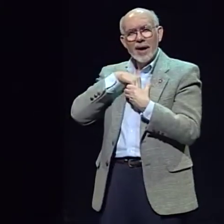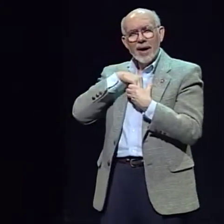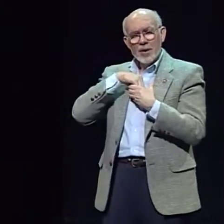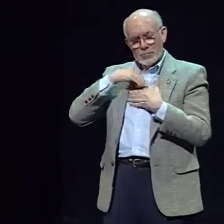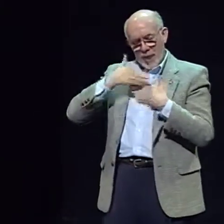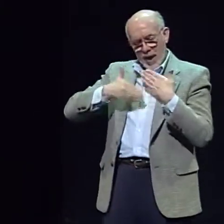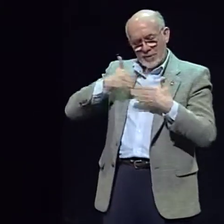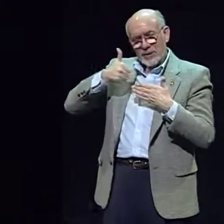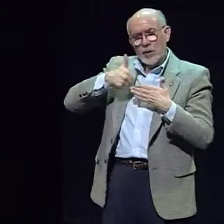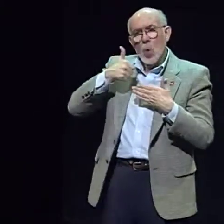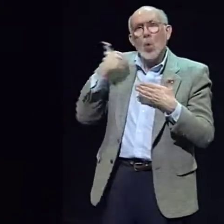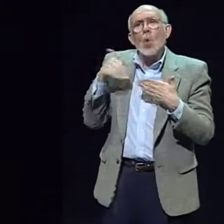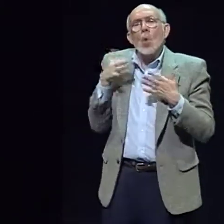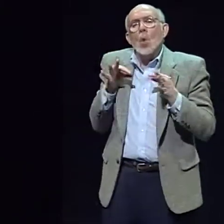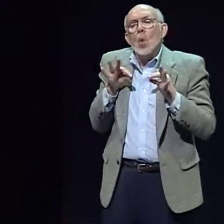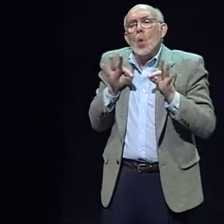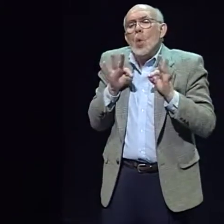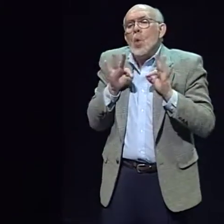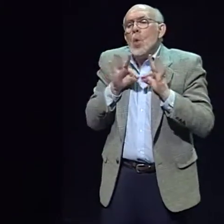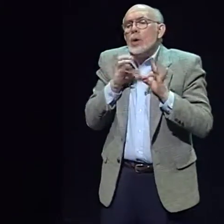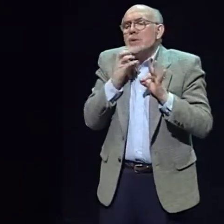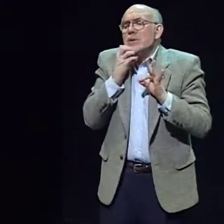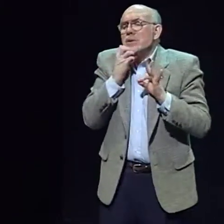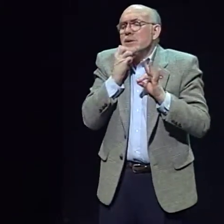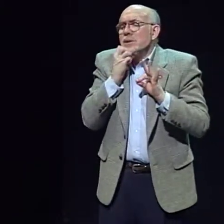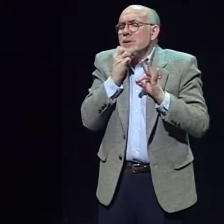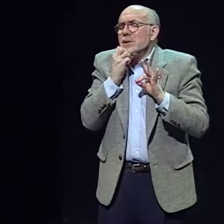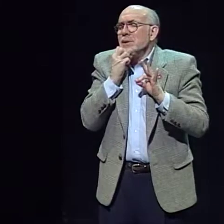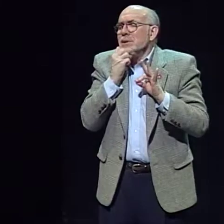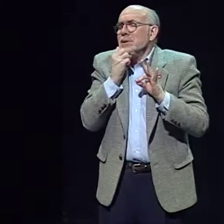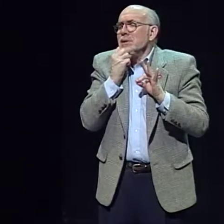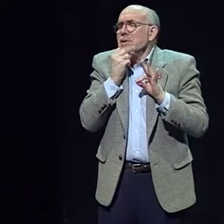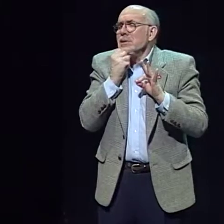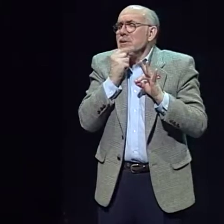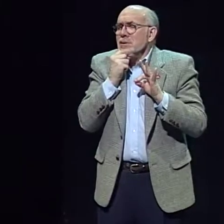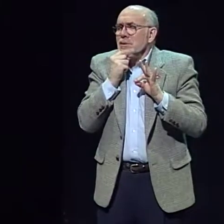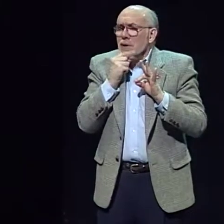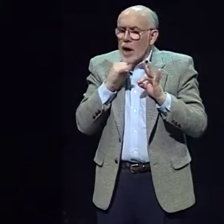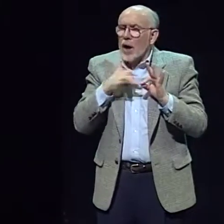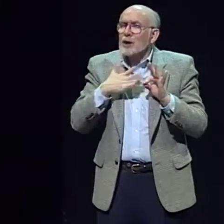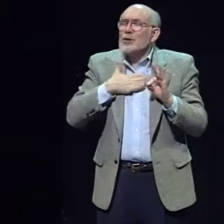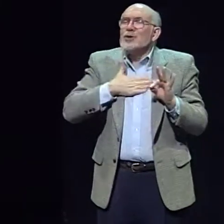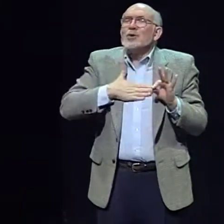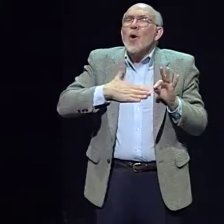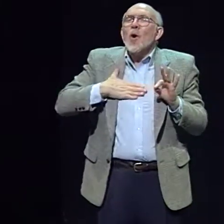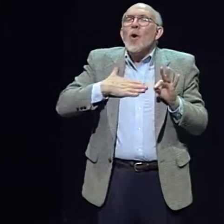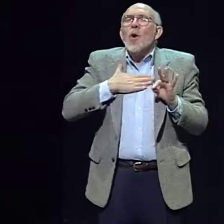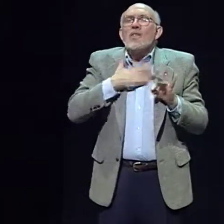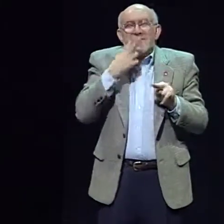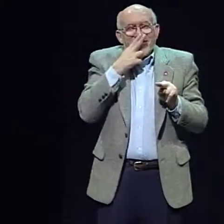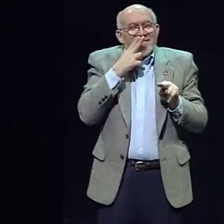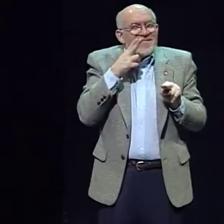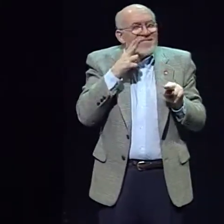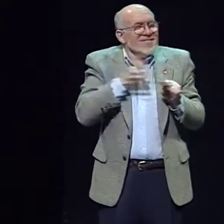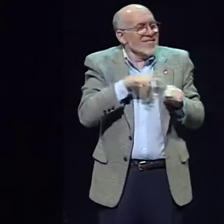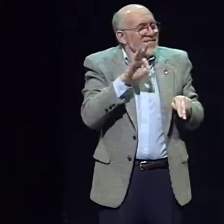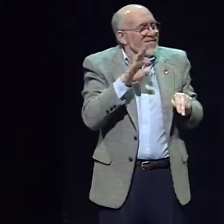IF YOU TRY TO RUSH IT, IT WON'T WORK. SO THE PROCESS IS SO, SO CRITICAL,